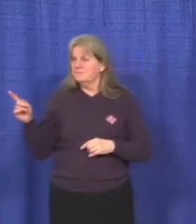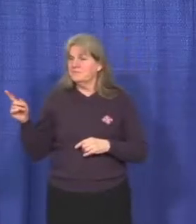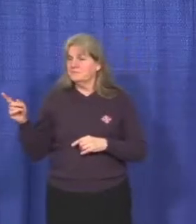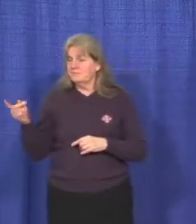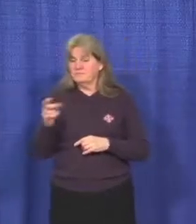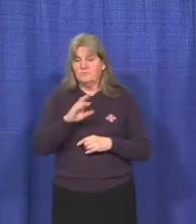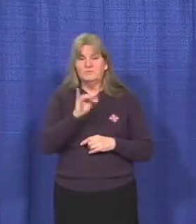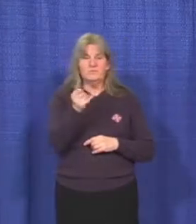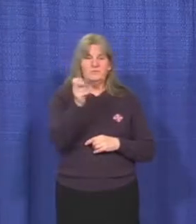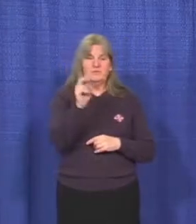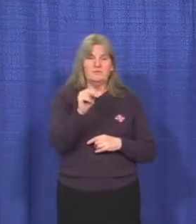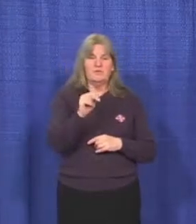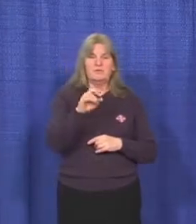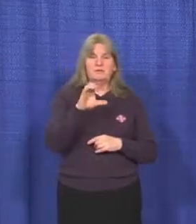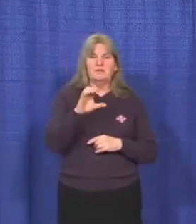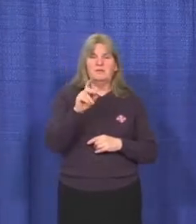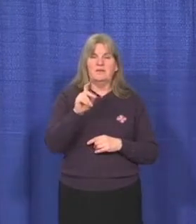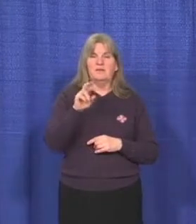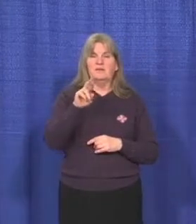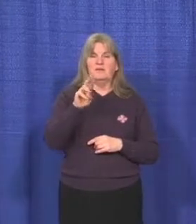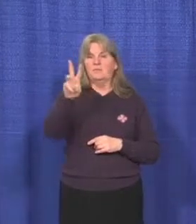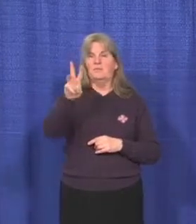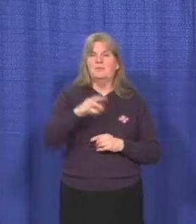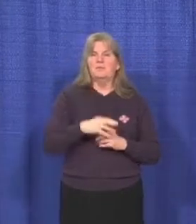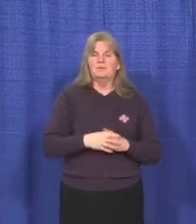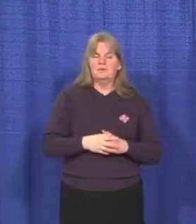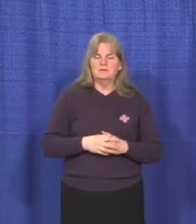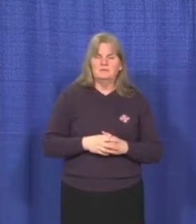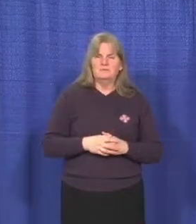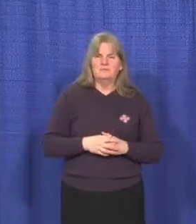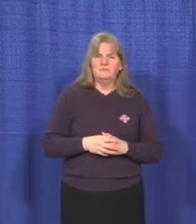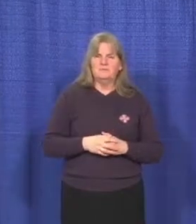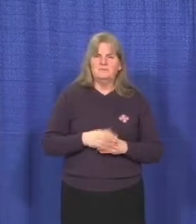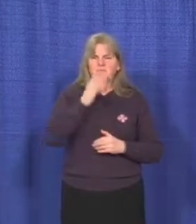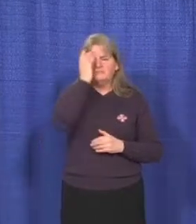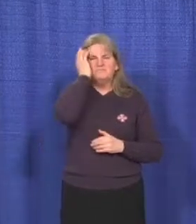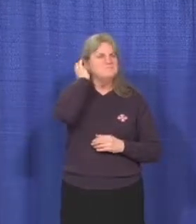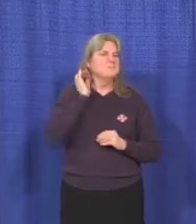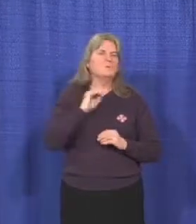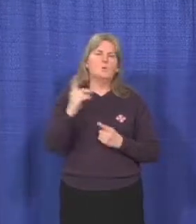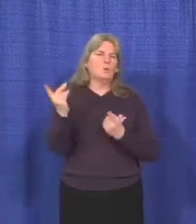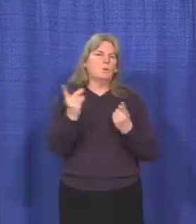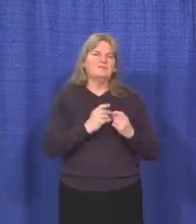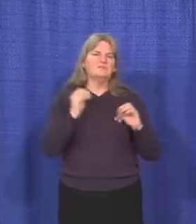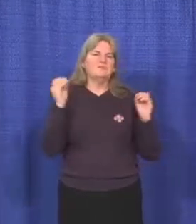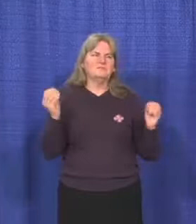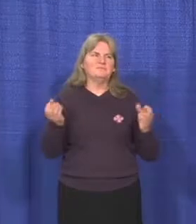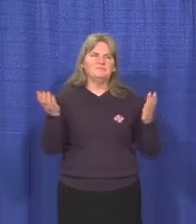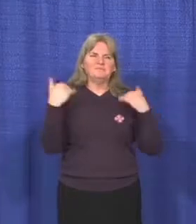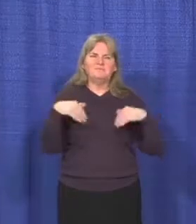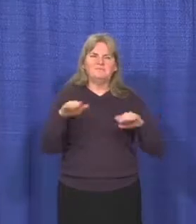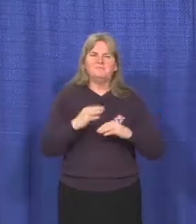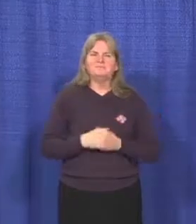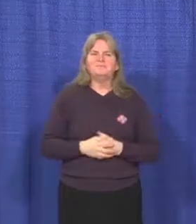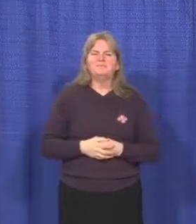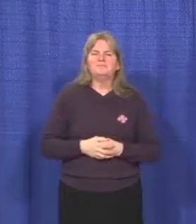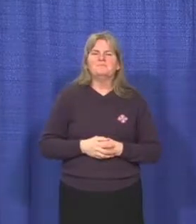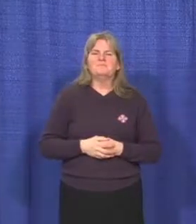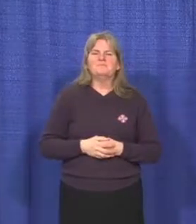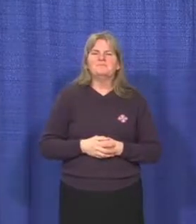lines.